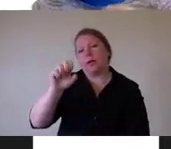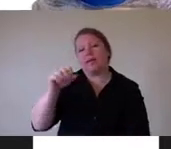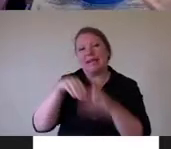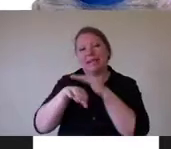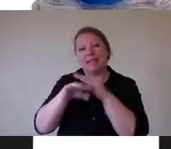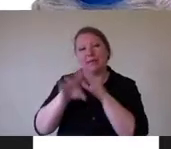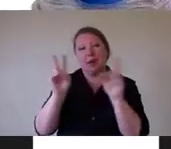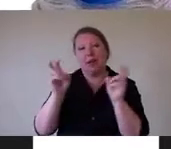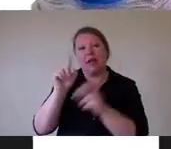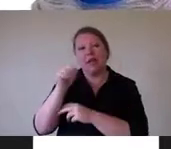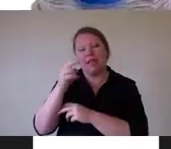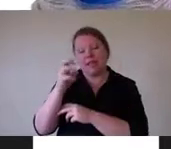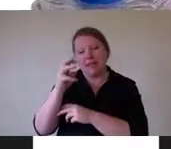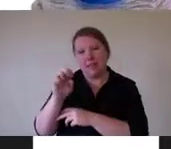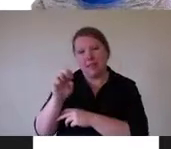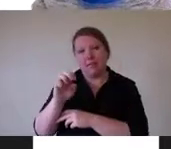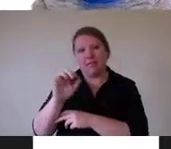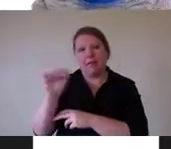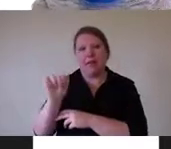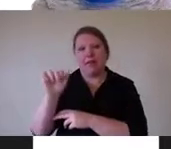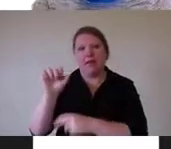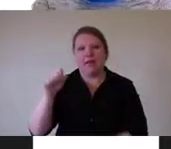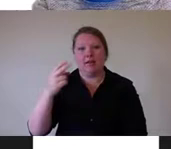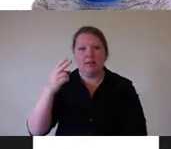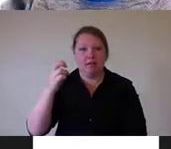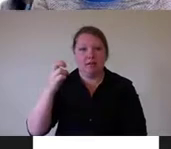It's @sheribyrnehaber.com.